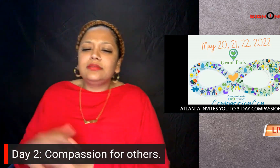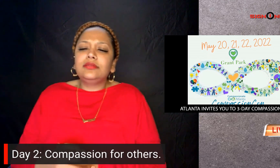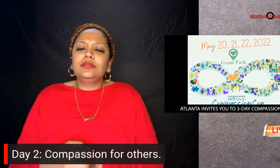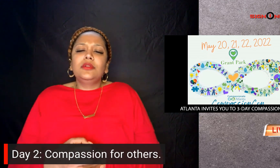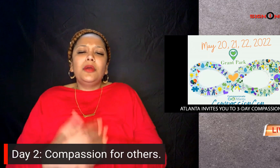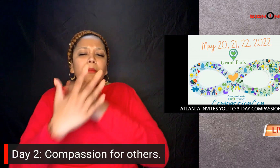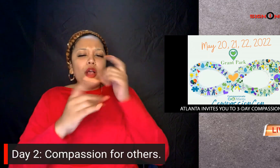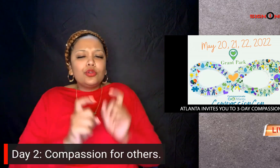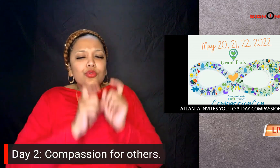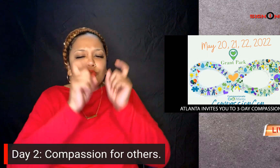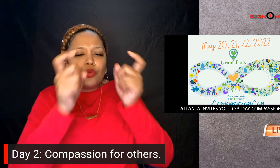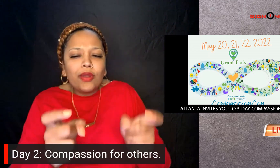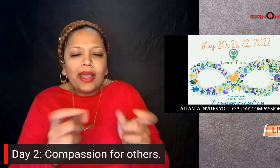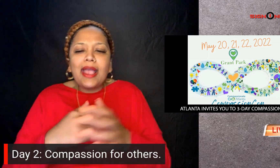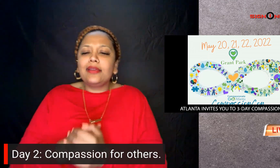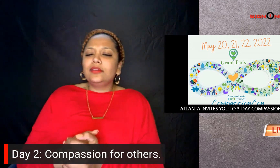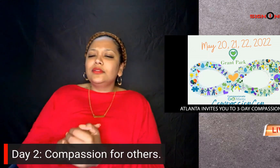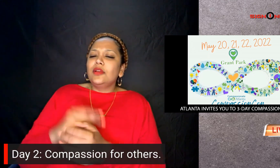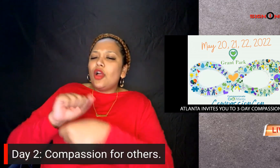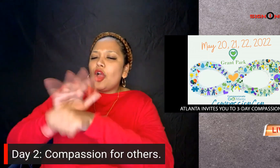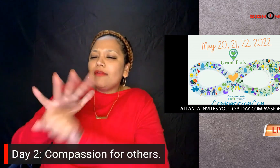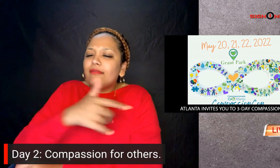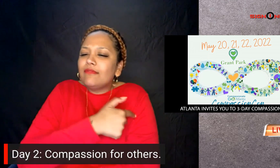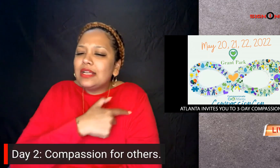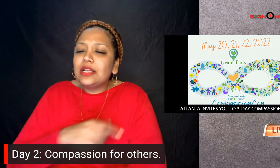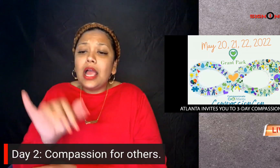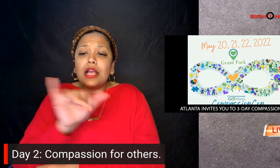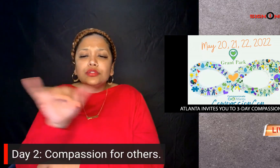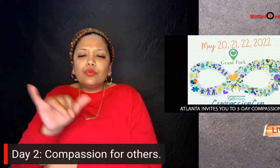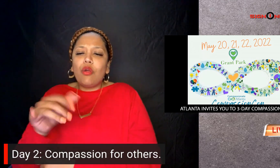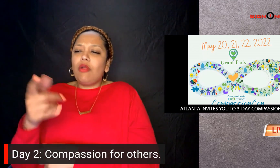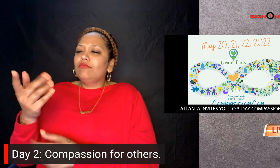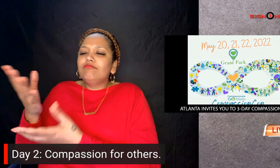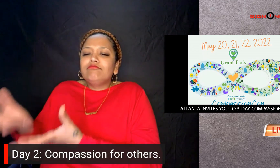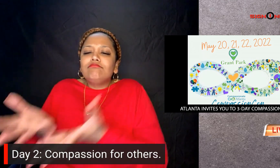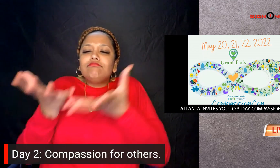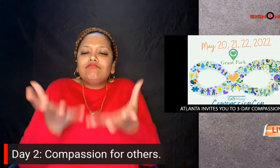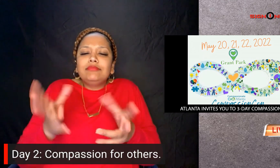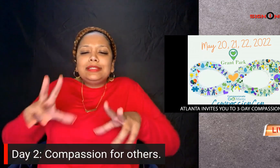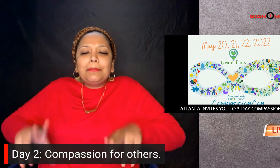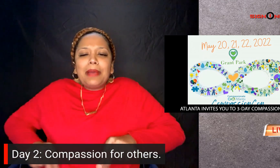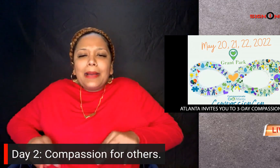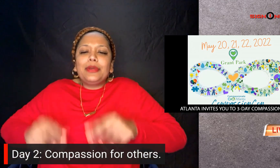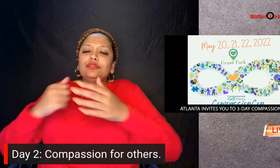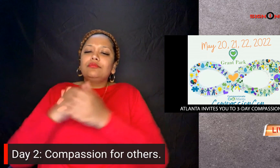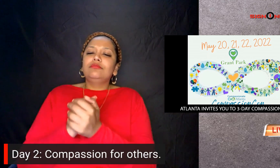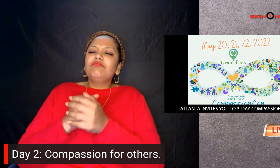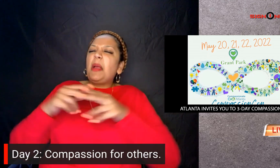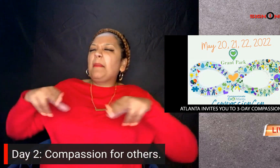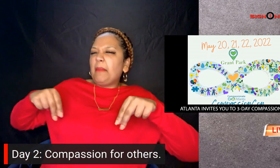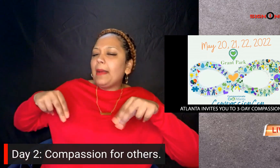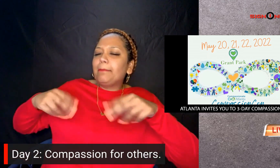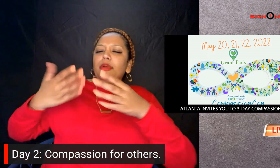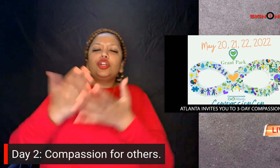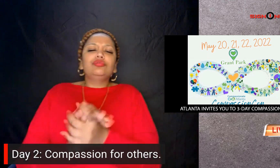trucks blood pressure and HIV testing blood donation drive covid vaccines as well as a